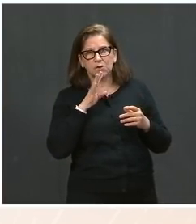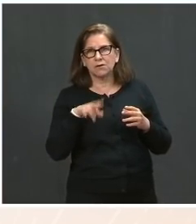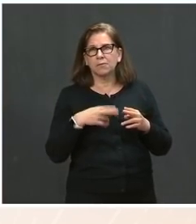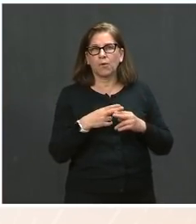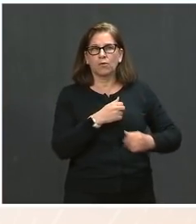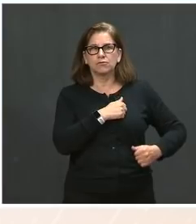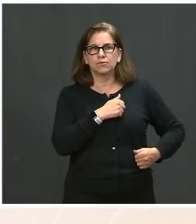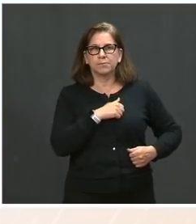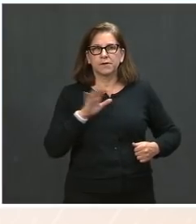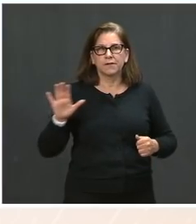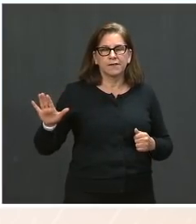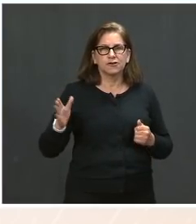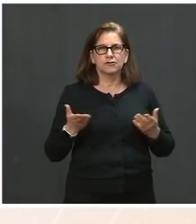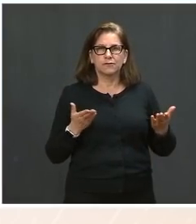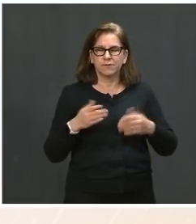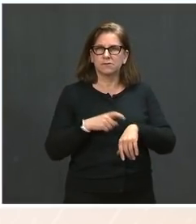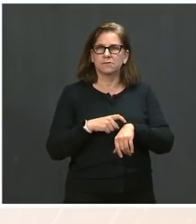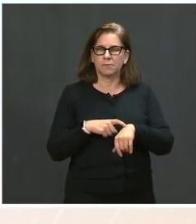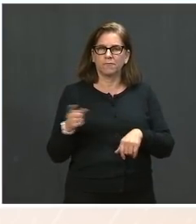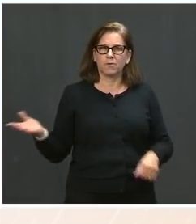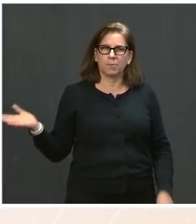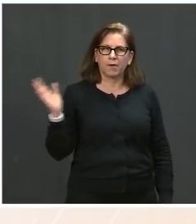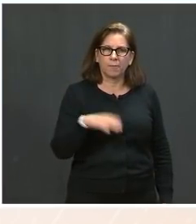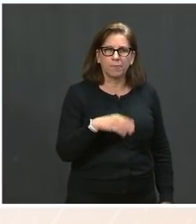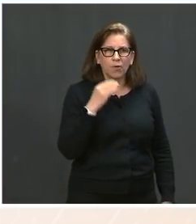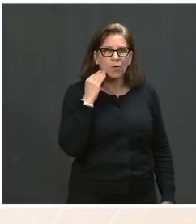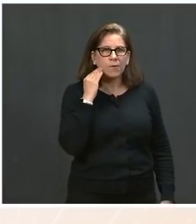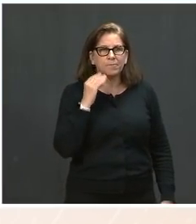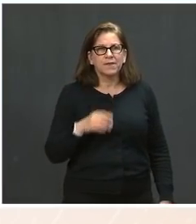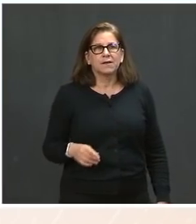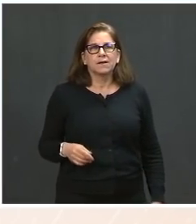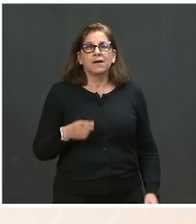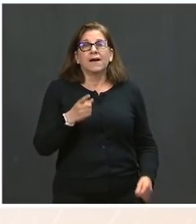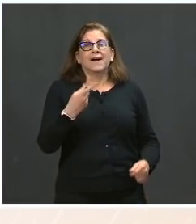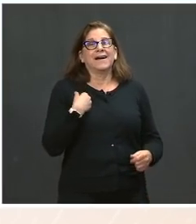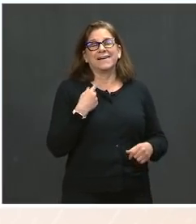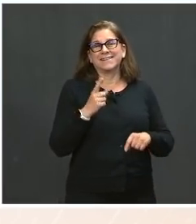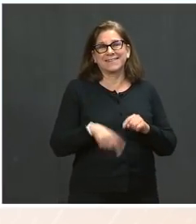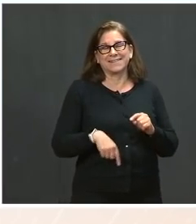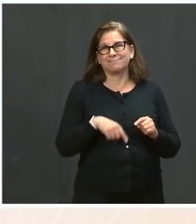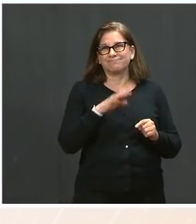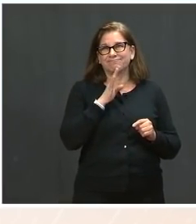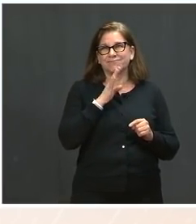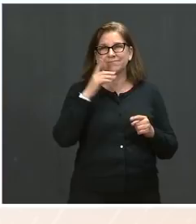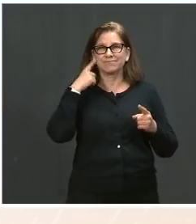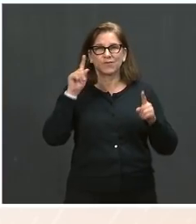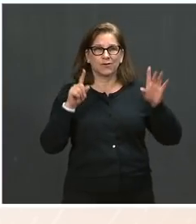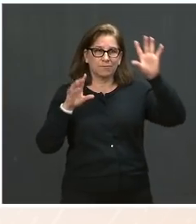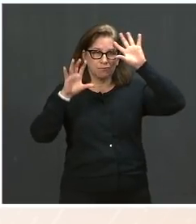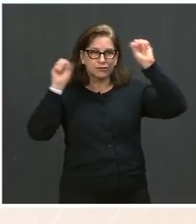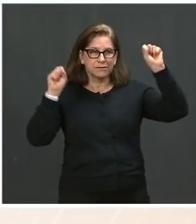Ms. Psaki: Well, I'm not going to get ahead of the President's decision and announcement. I expect you will hear from him before May 1st.